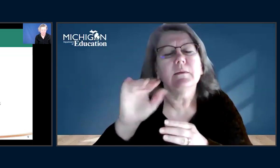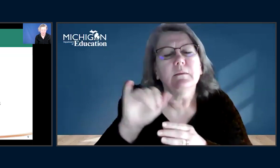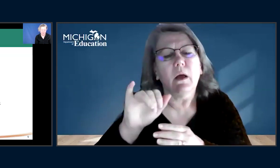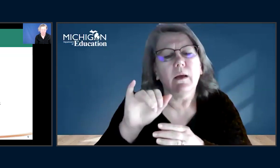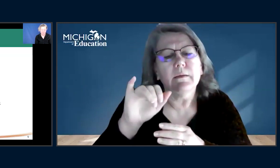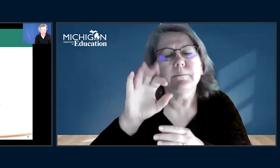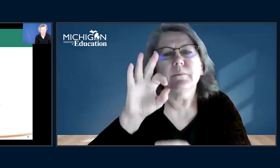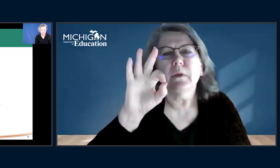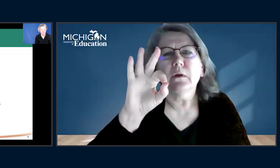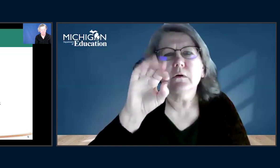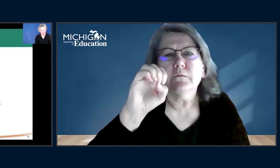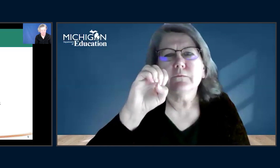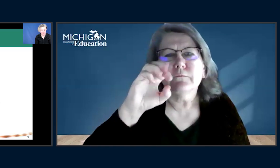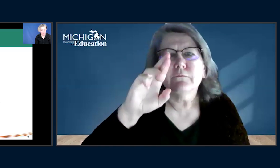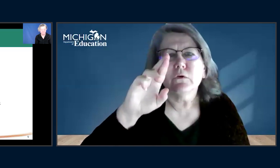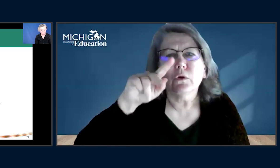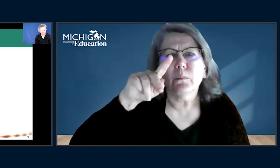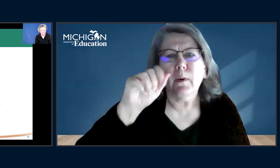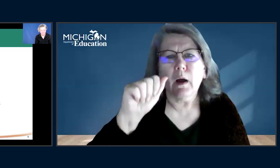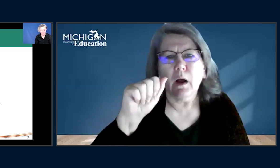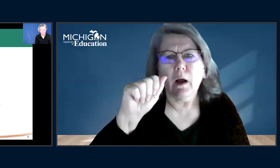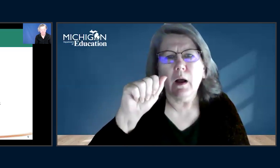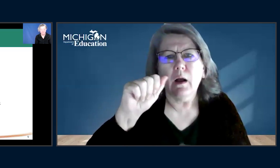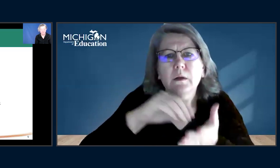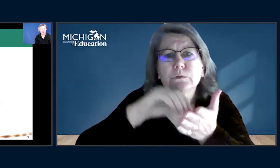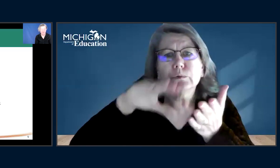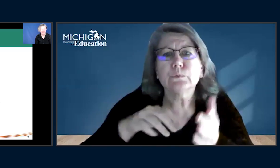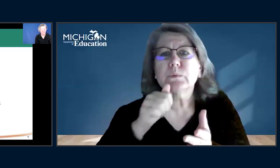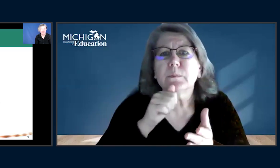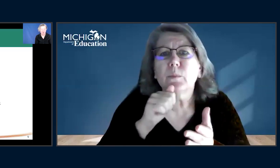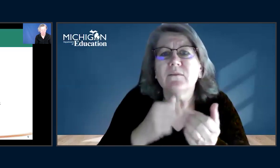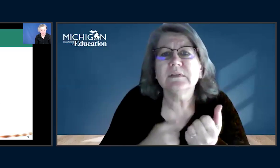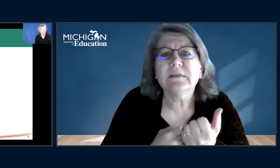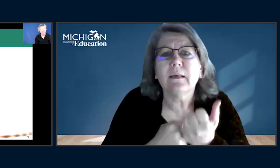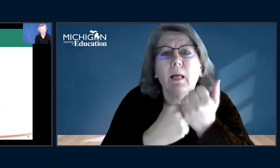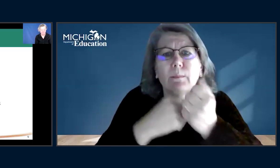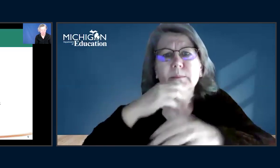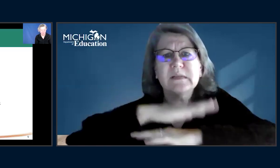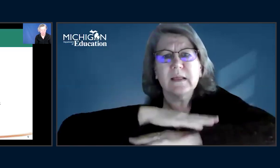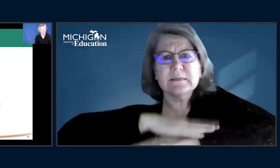that we do provide would be, for example, FERPA-- F-E-R-P-A,